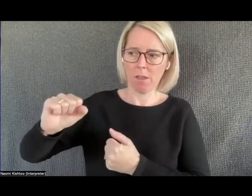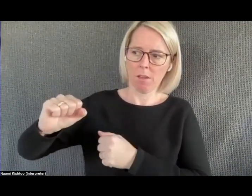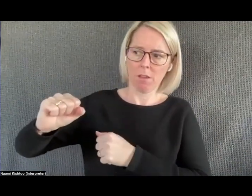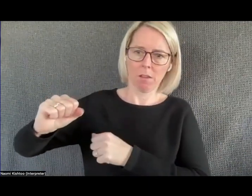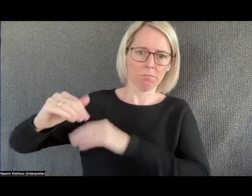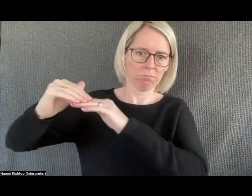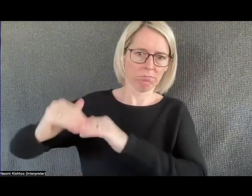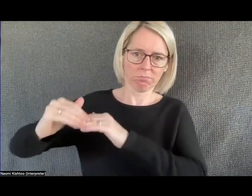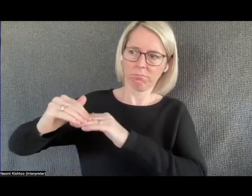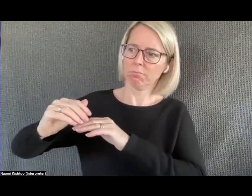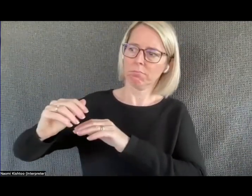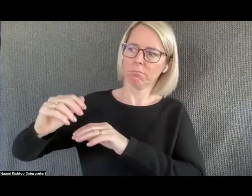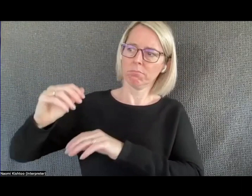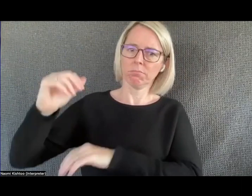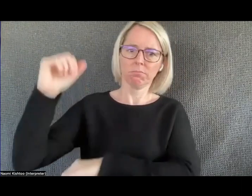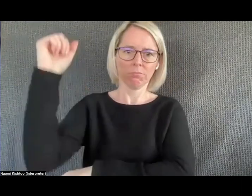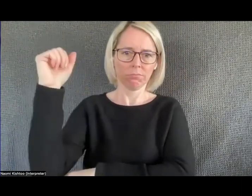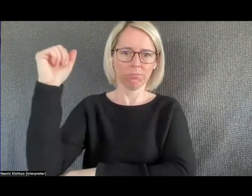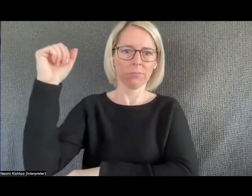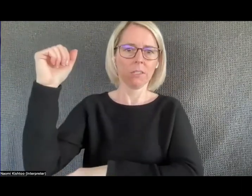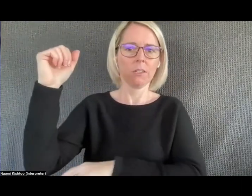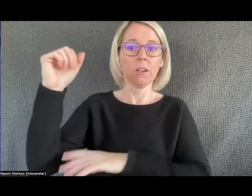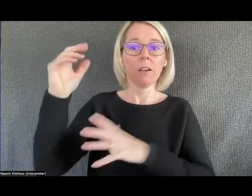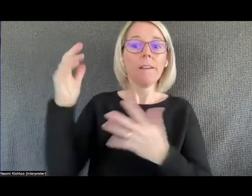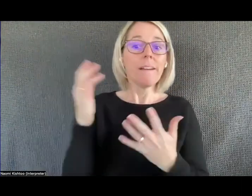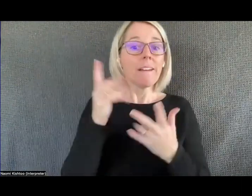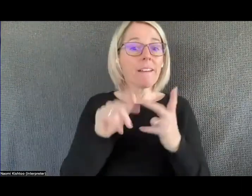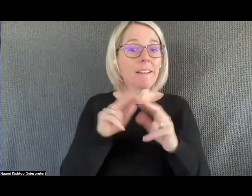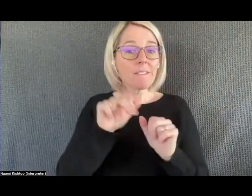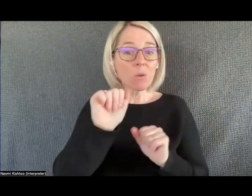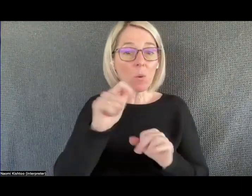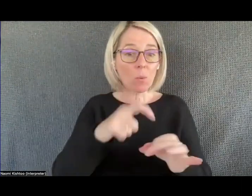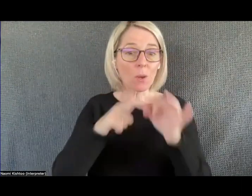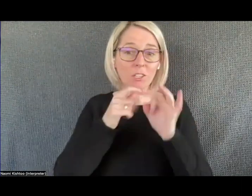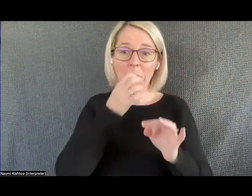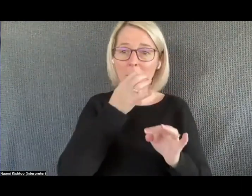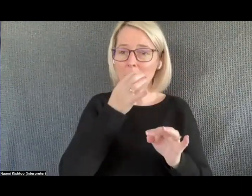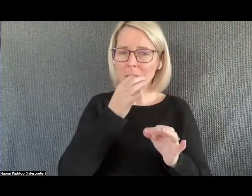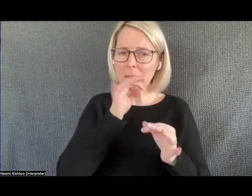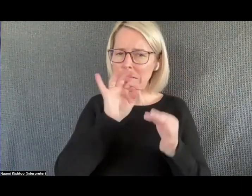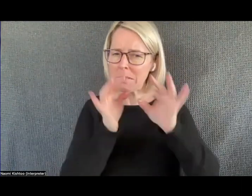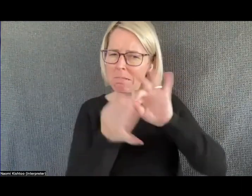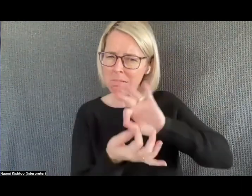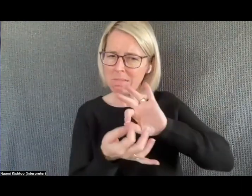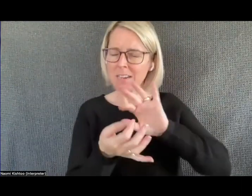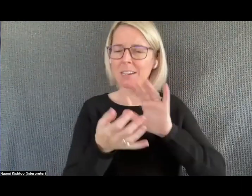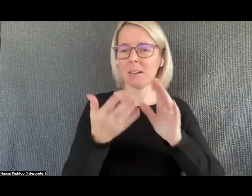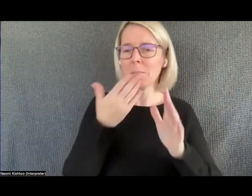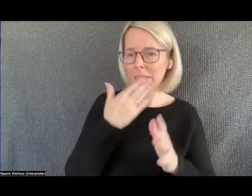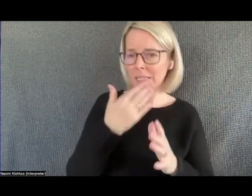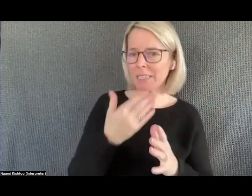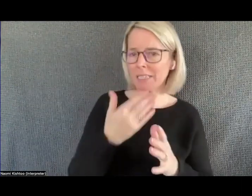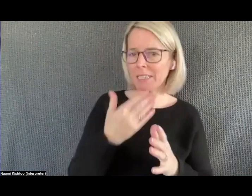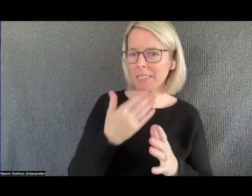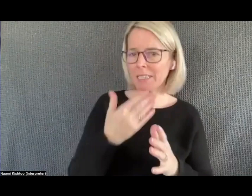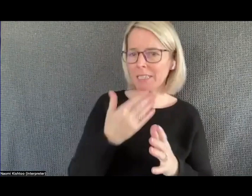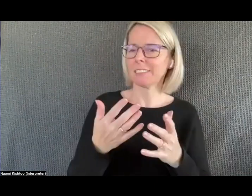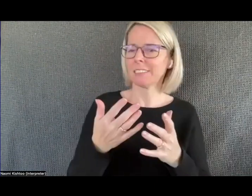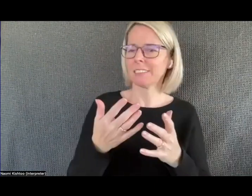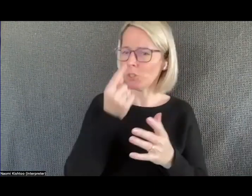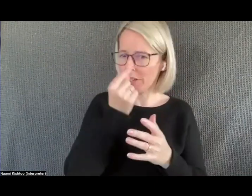If I haven’t interpreted your question correctly, please feel free to rewrite that or expand on that